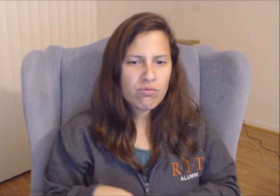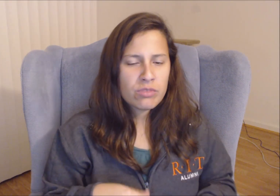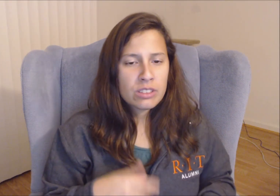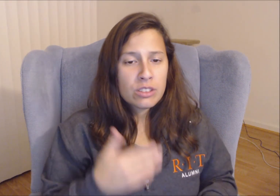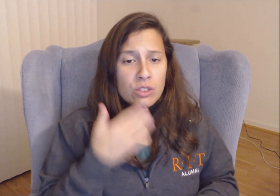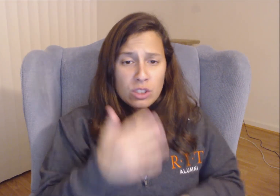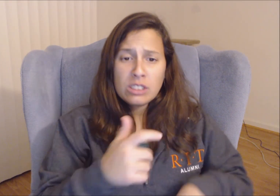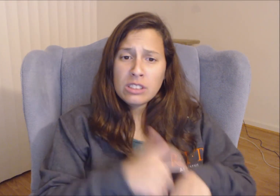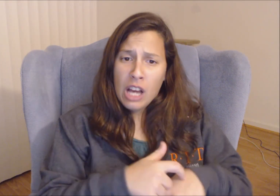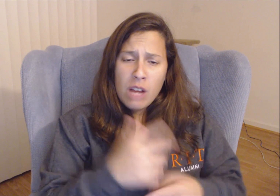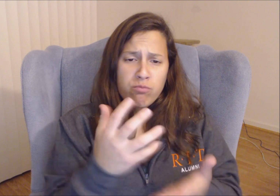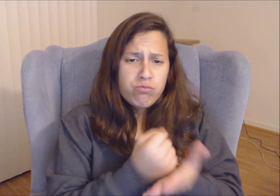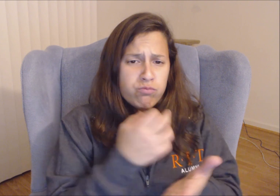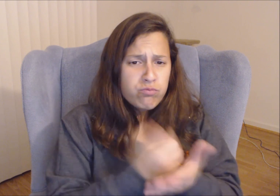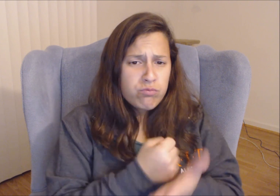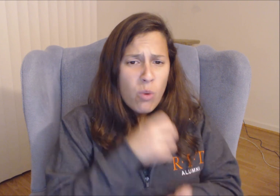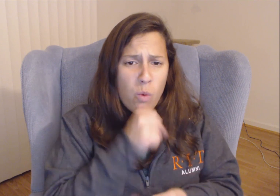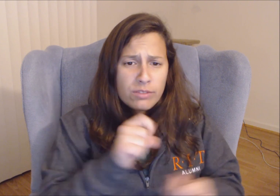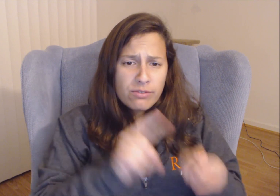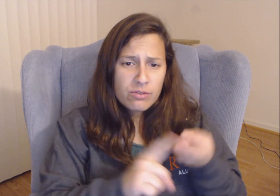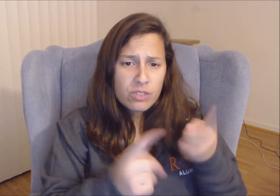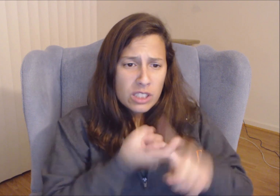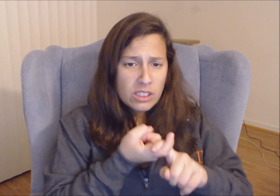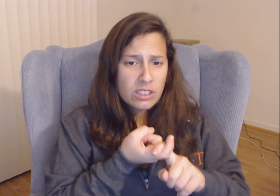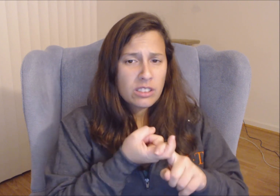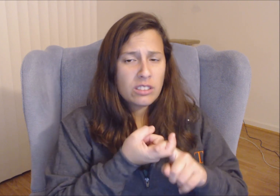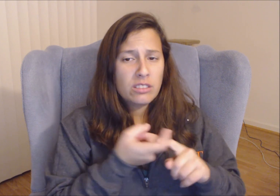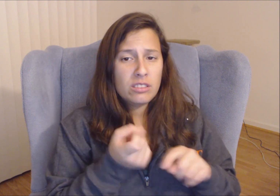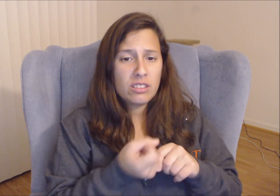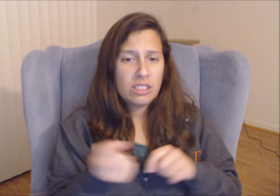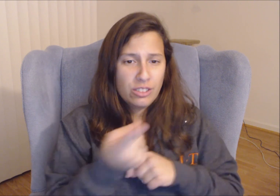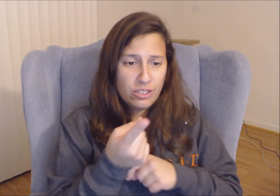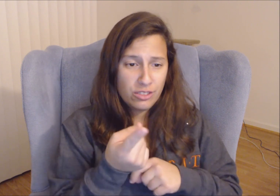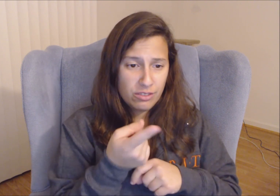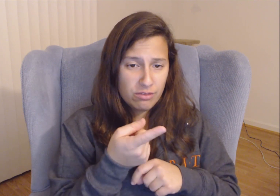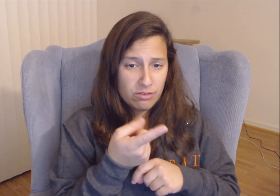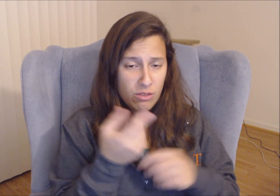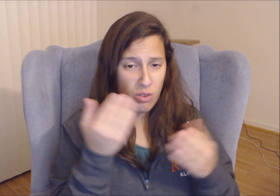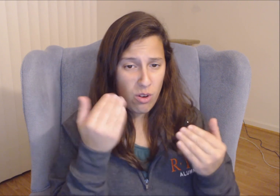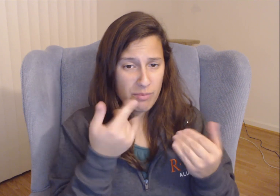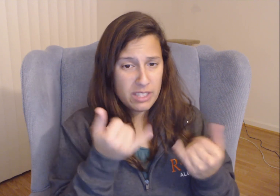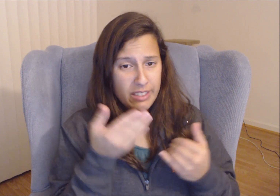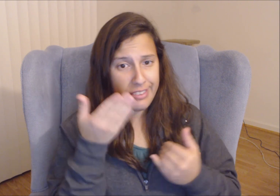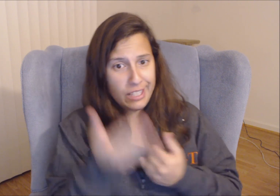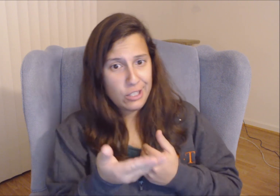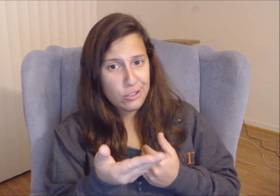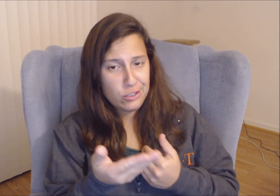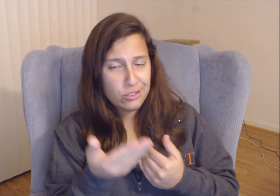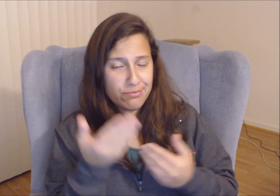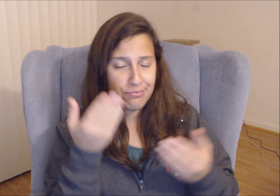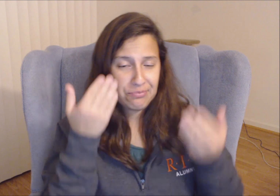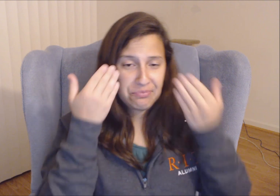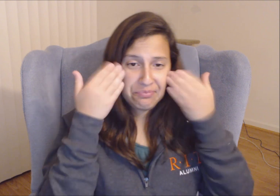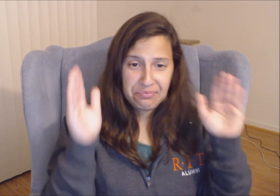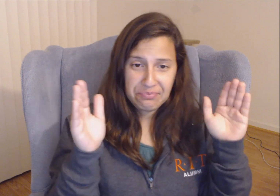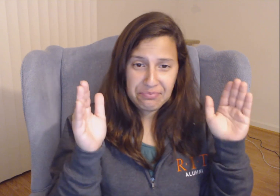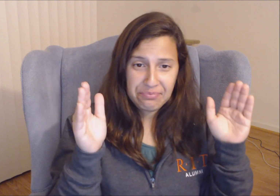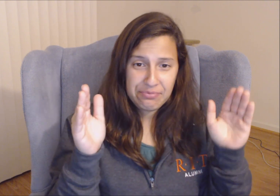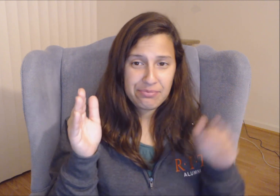Good times... Spent a time with old friends. Next year, hope old friends are still there. Who knows... Don't know